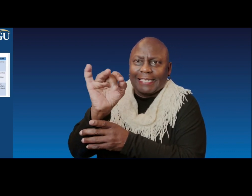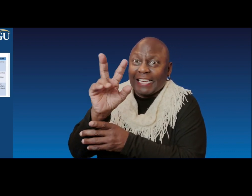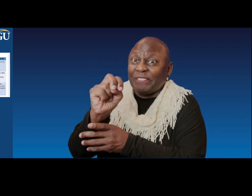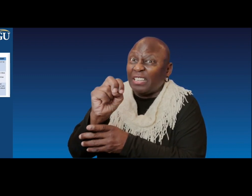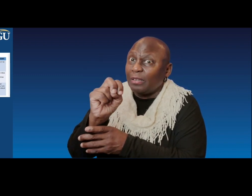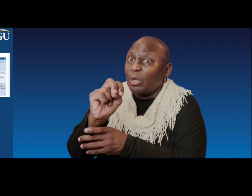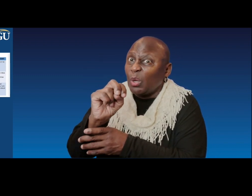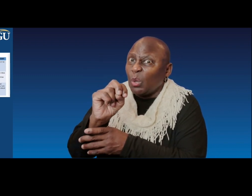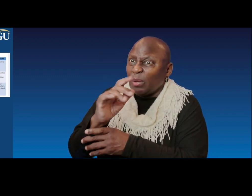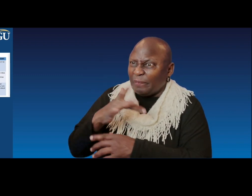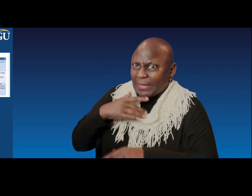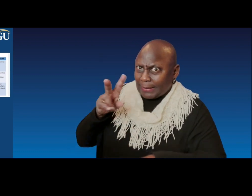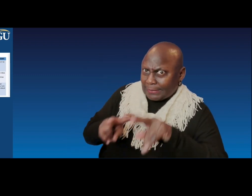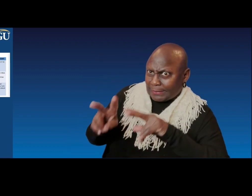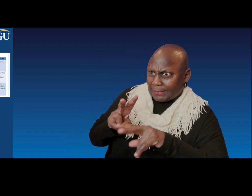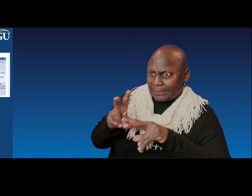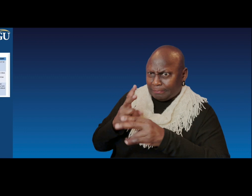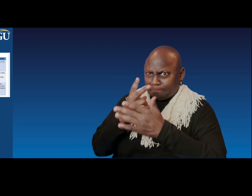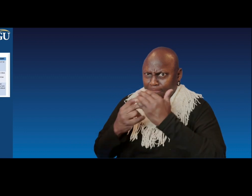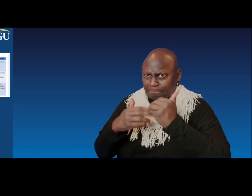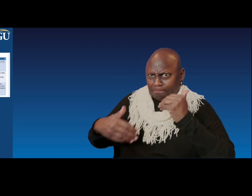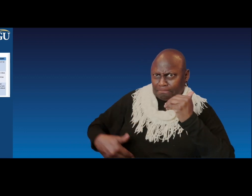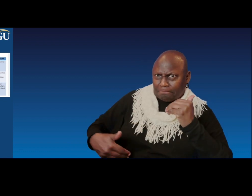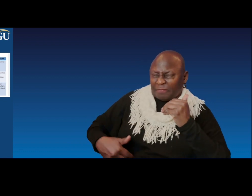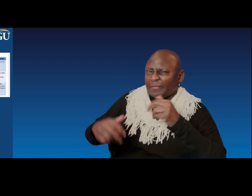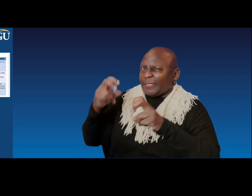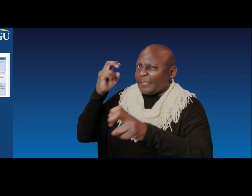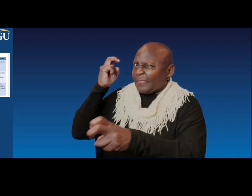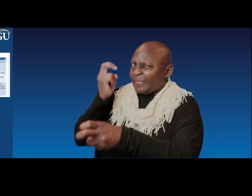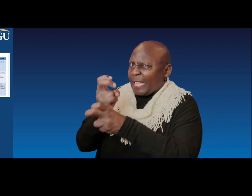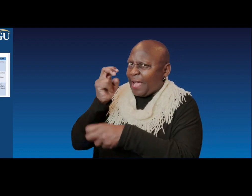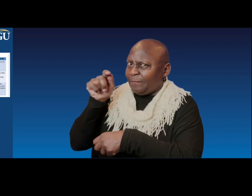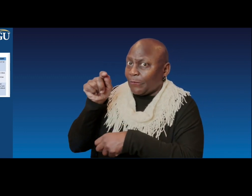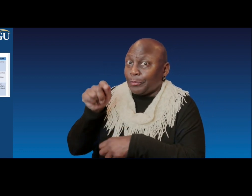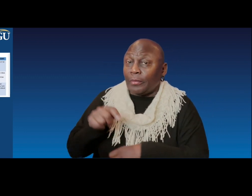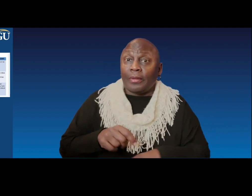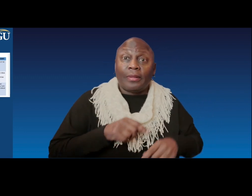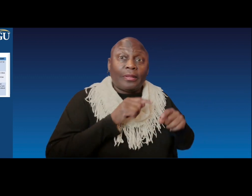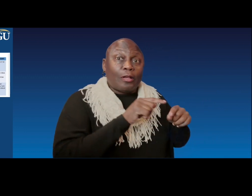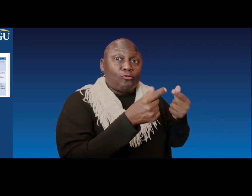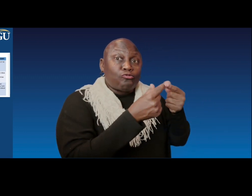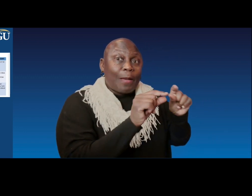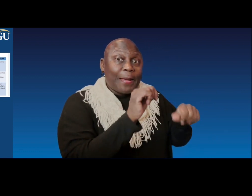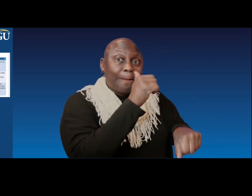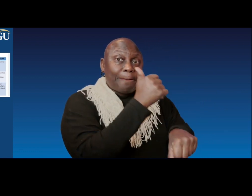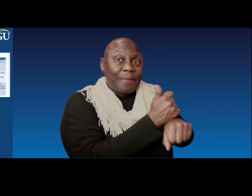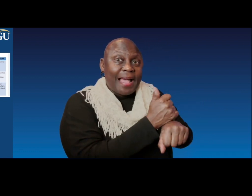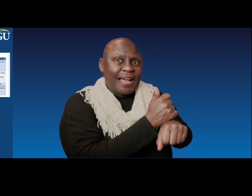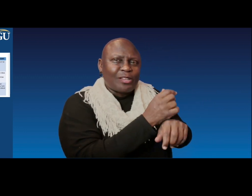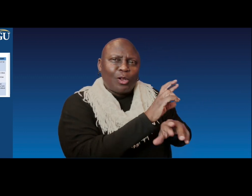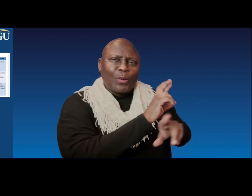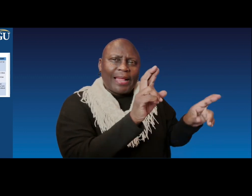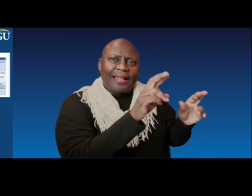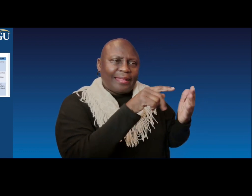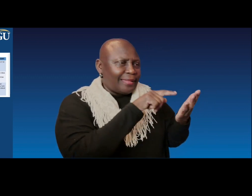It's very subjective and intuitive, which is tough. Grammar based assessments